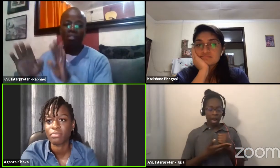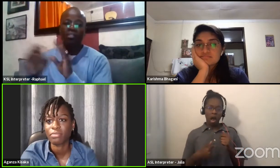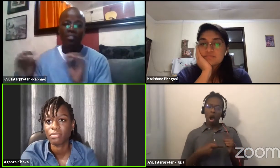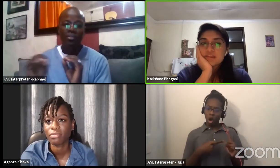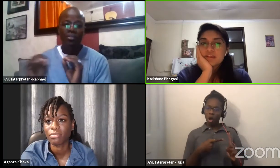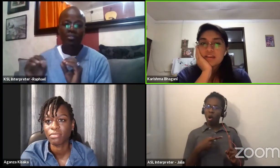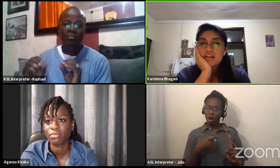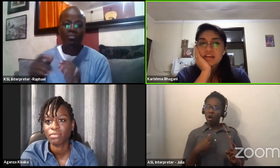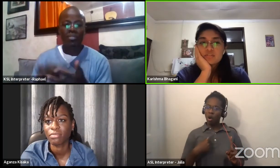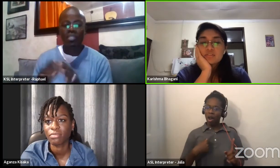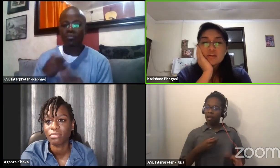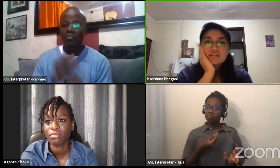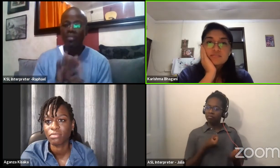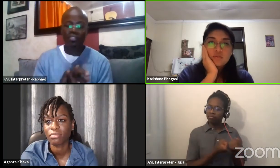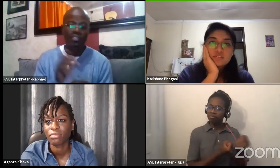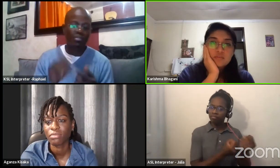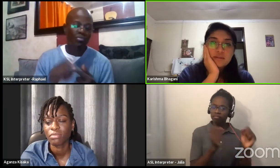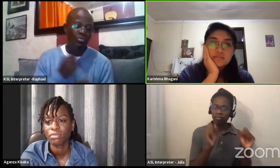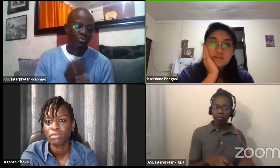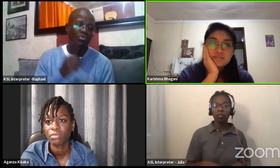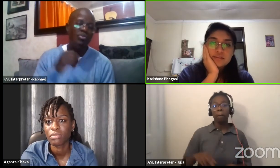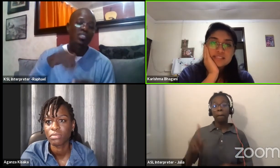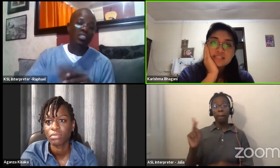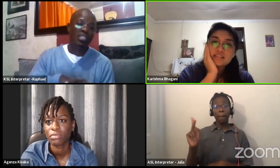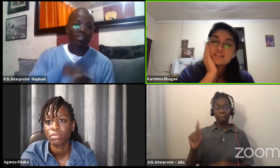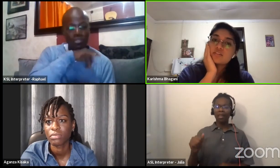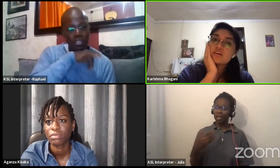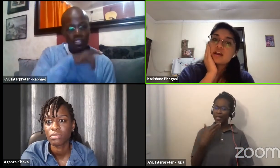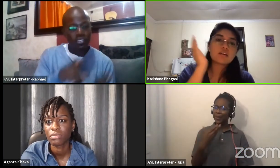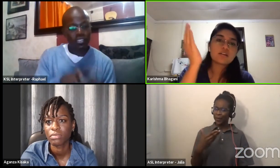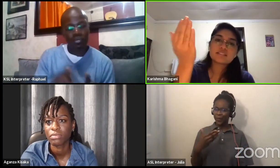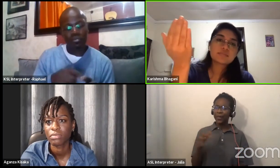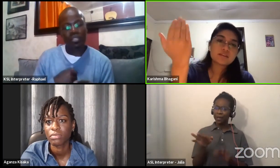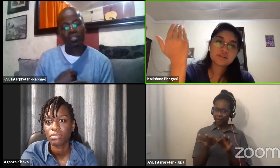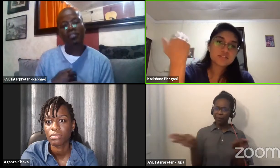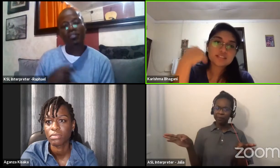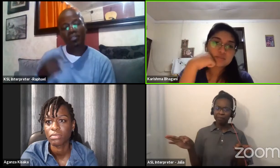Yeah, yeah, I could not have thought of a better way of phrasing it, you know I got similar questions